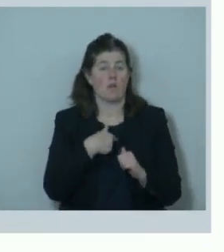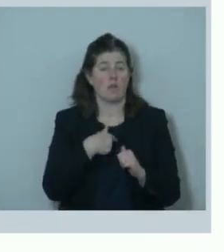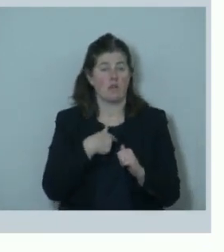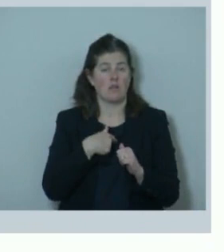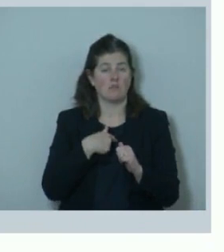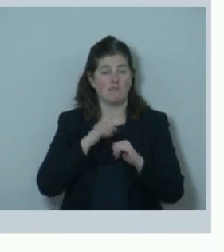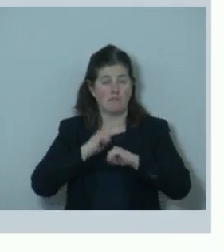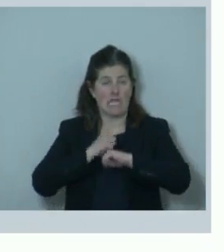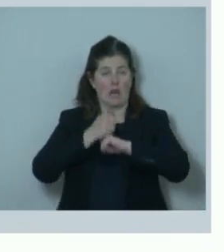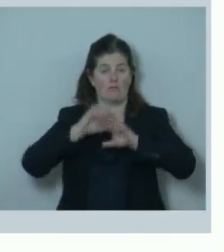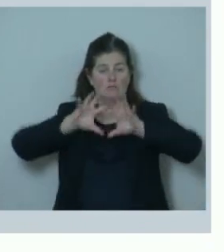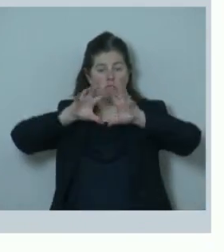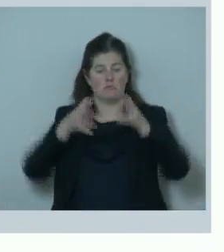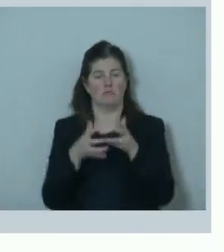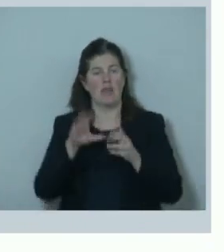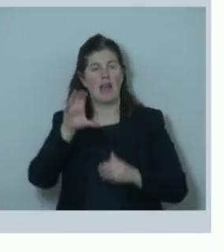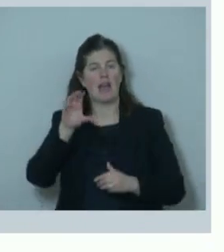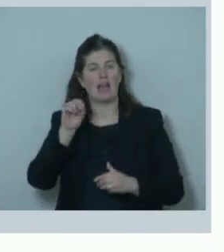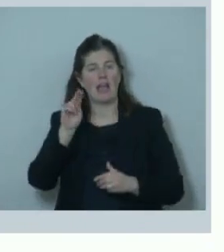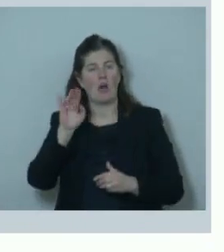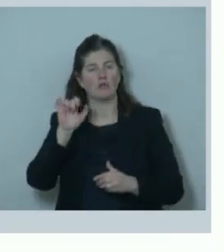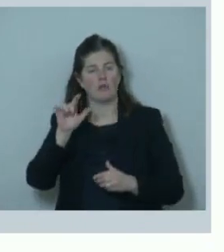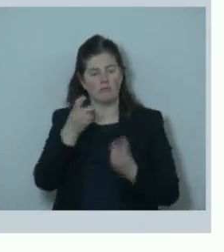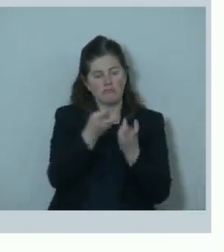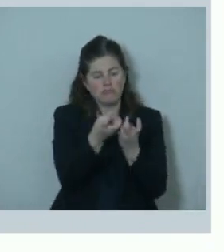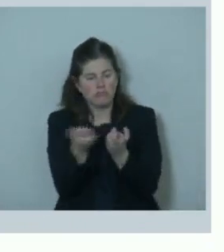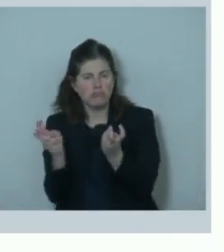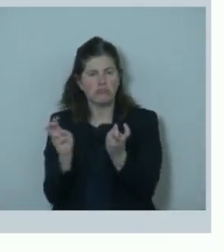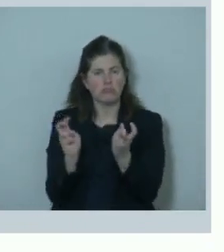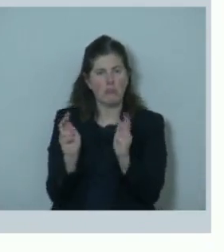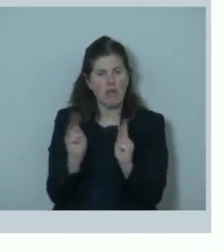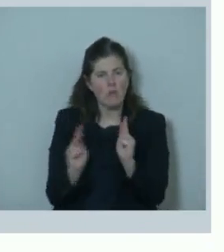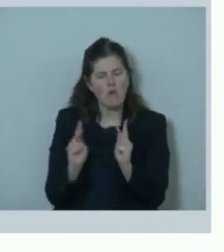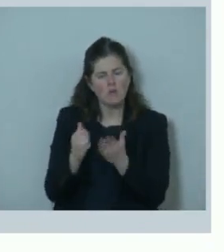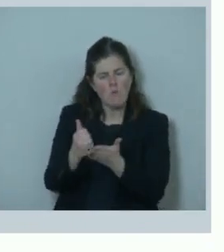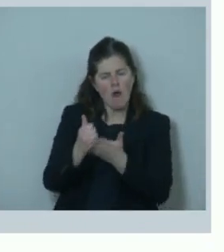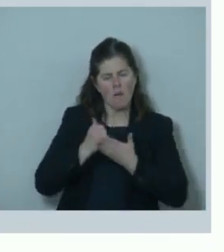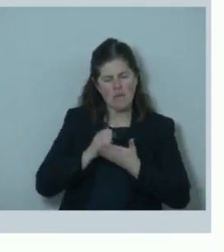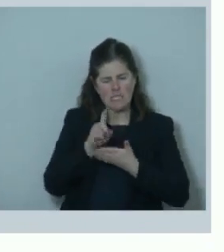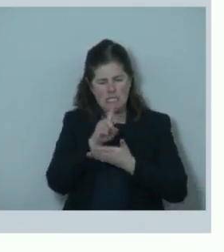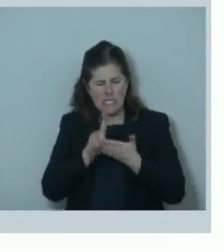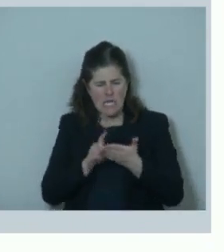WHAT ELSE DOES IT MEAN IN THIS PREPARATION PHASE?